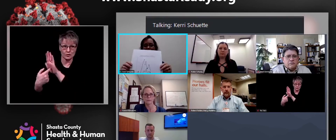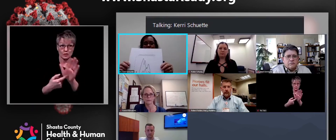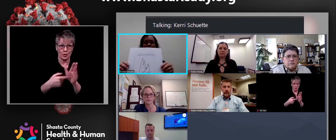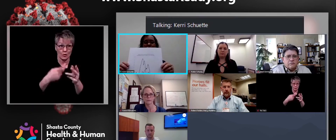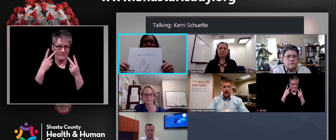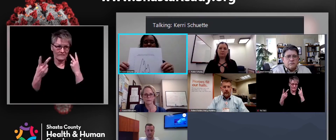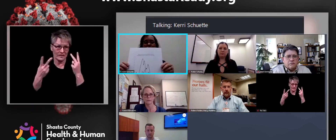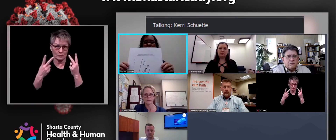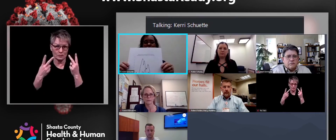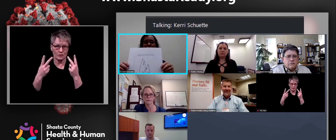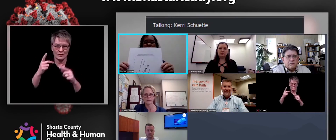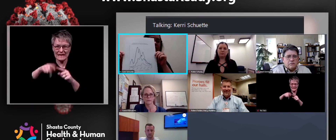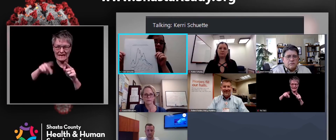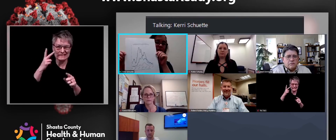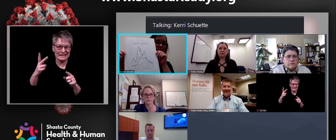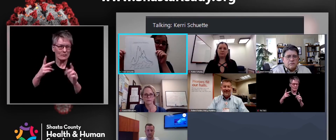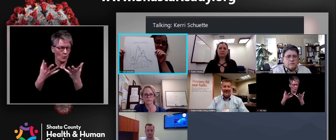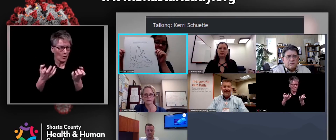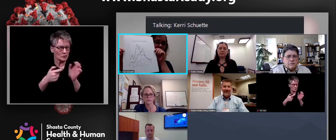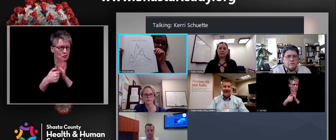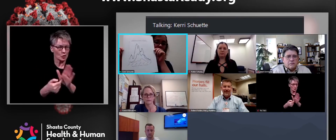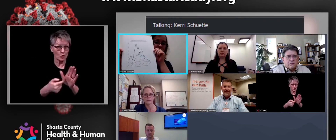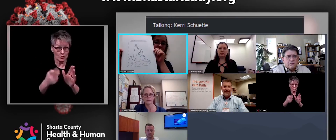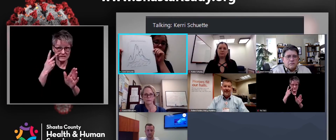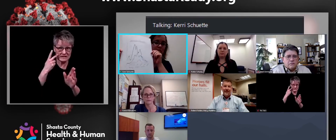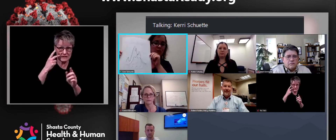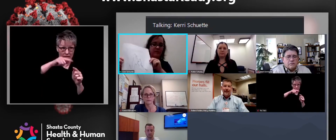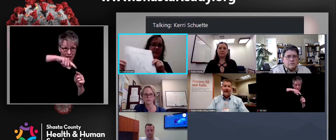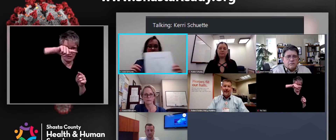see it from here, but I want to show it to you anyway, just so you know what to look